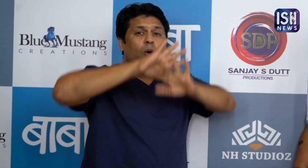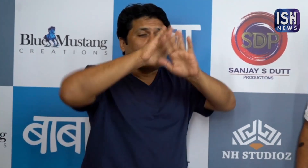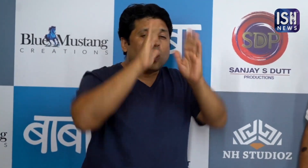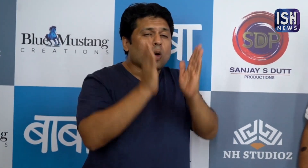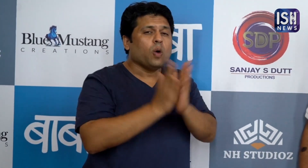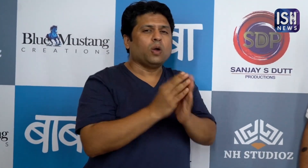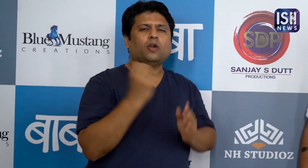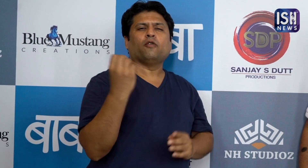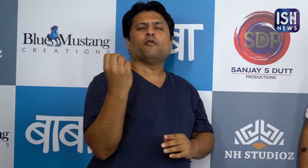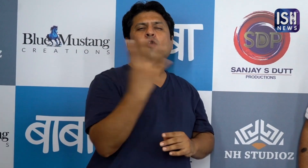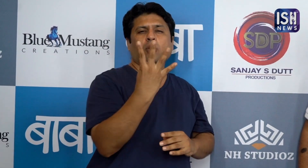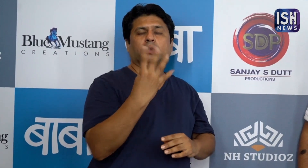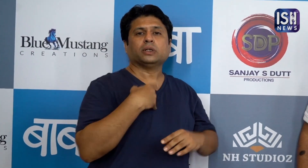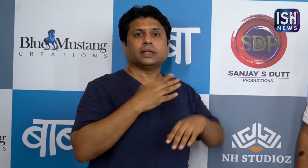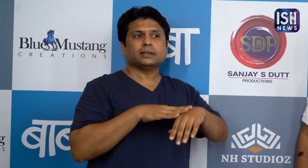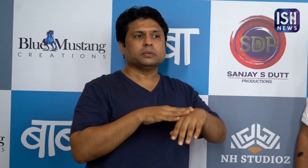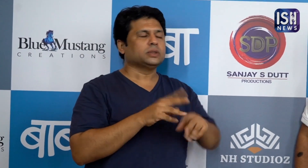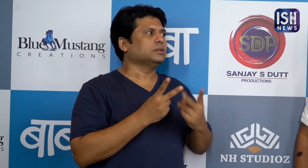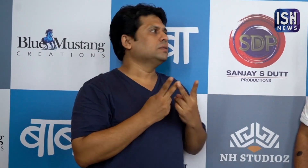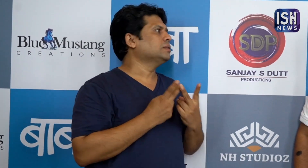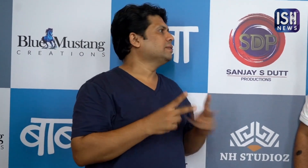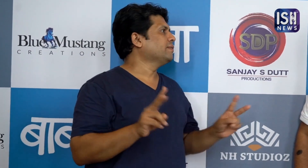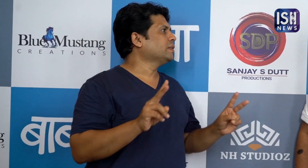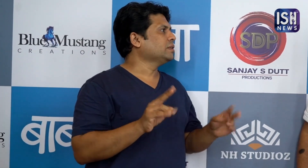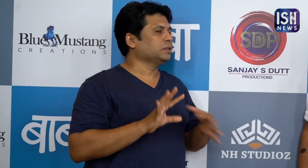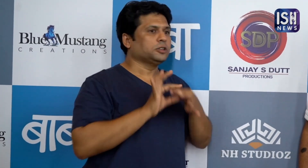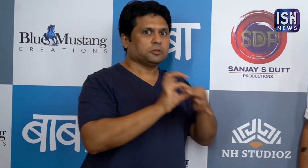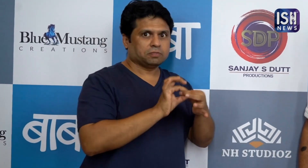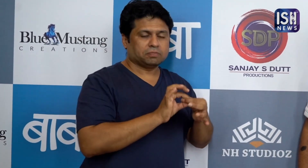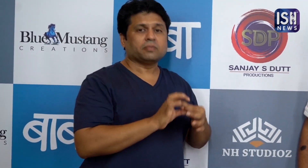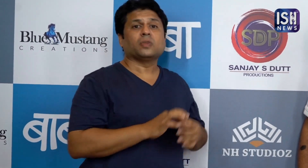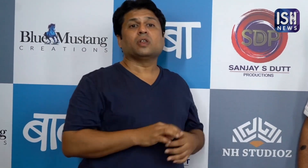My experience was for a total of four months and it was very different.